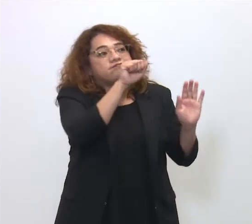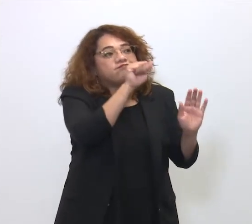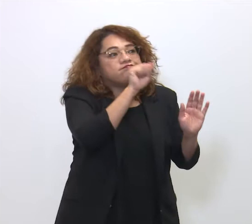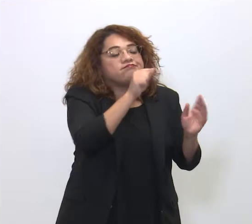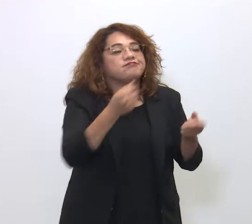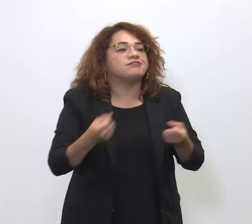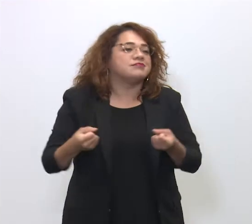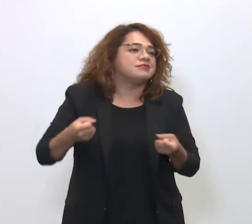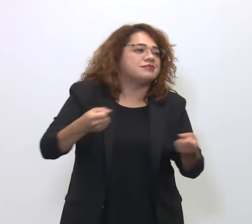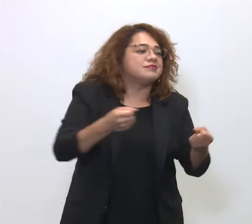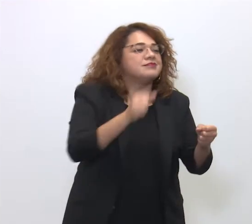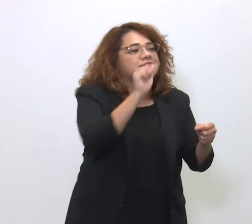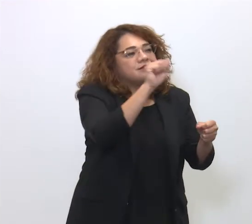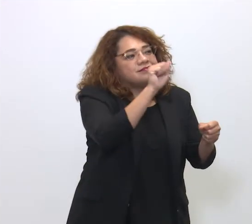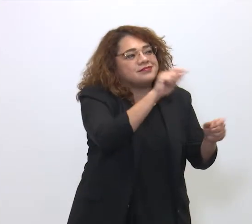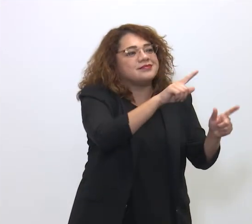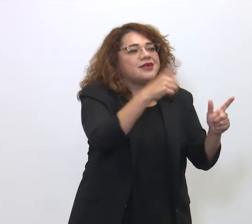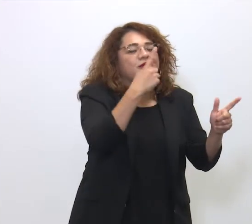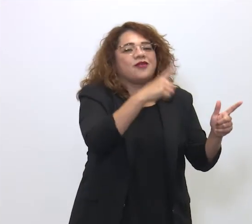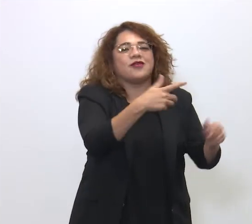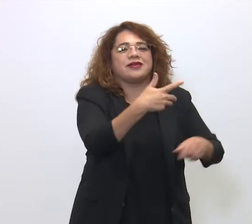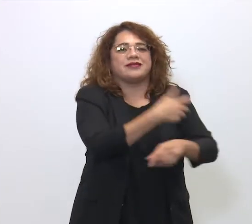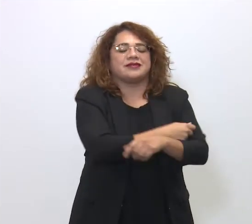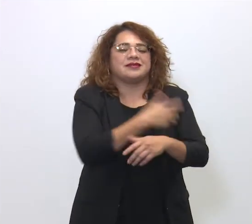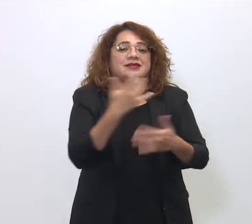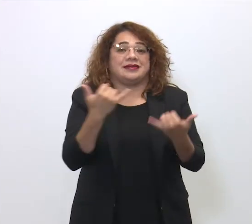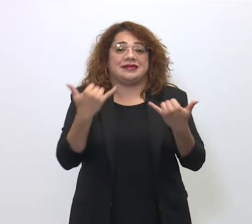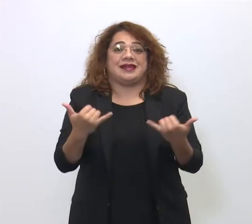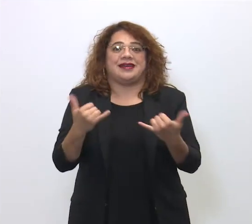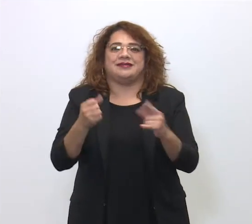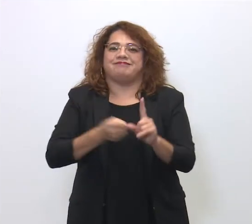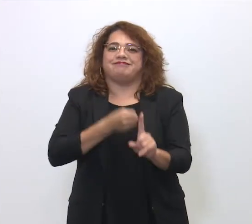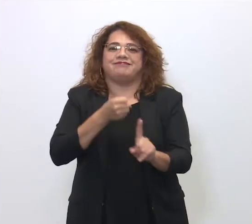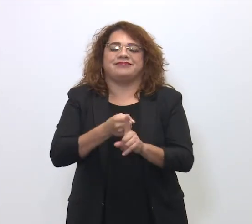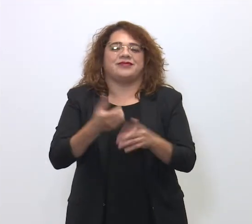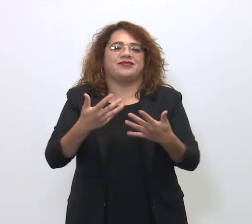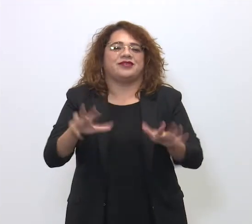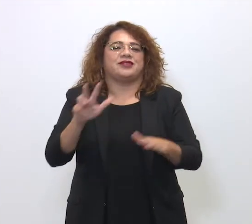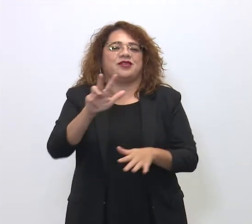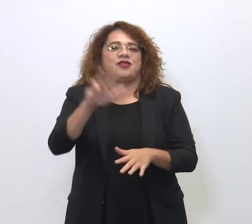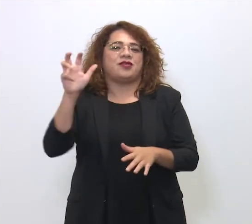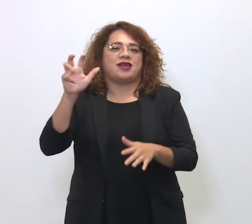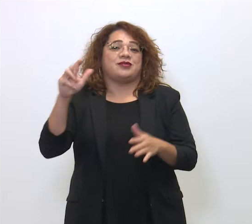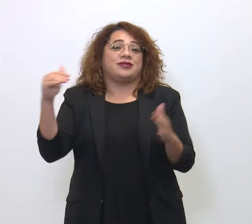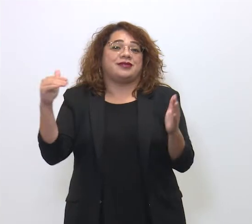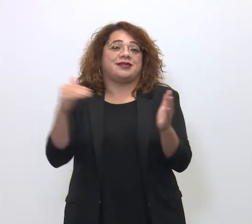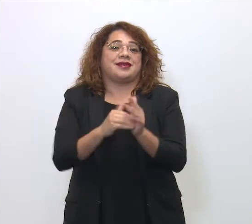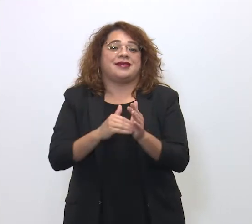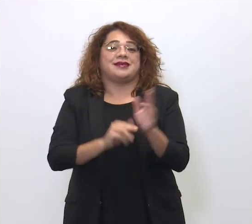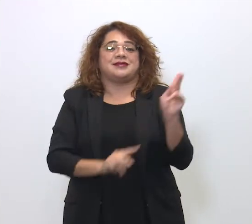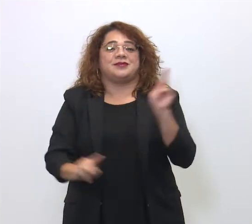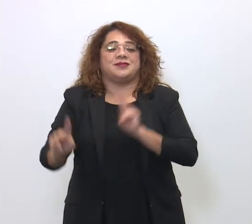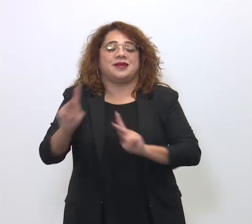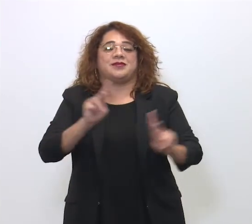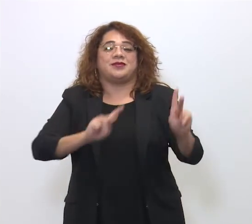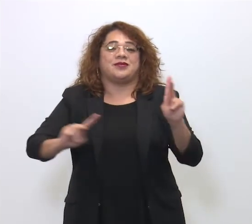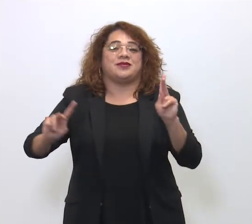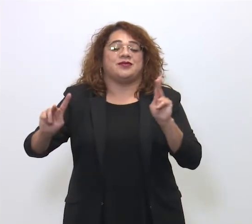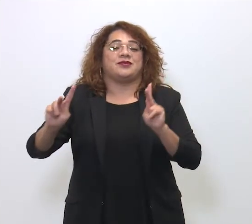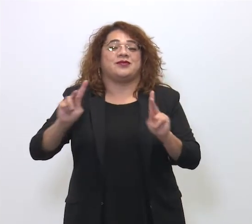now dosed more than 300,000 people have received at least one dose so 300,000 doses have been given